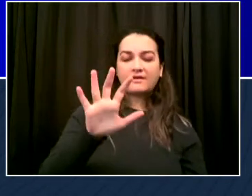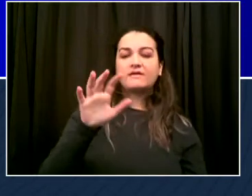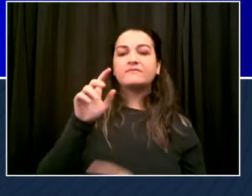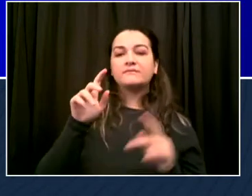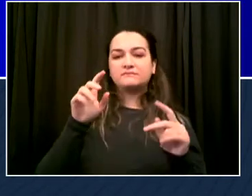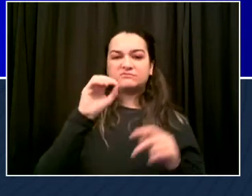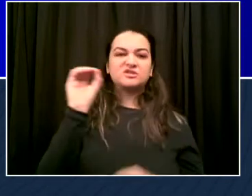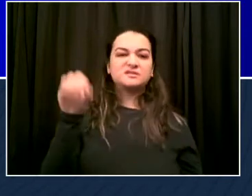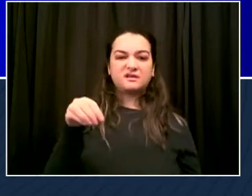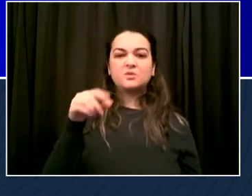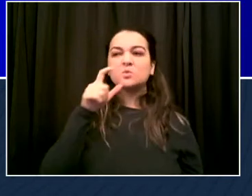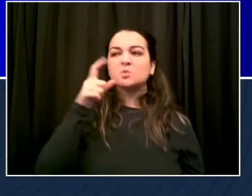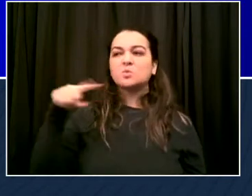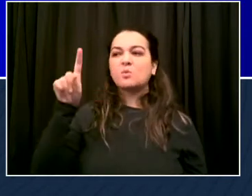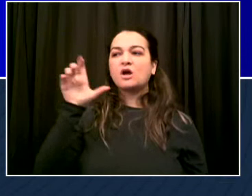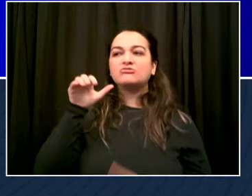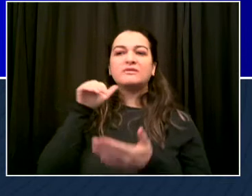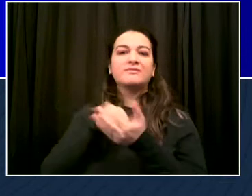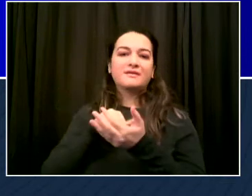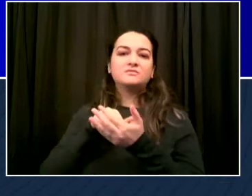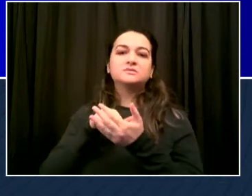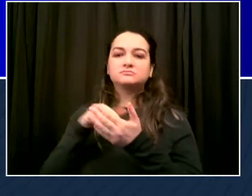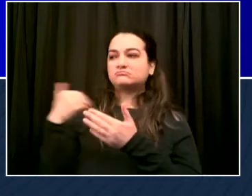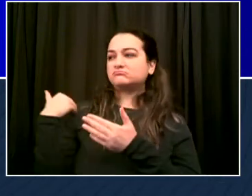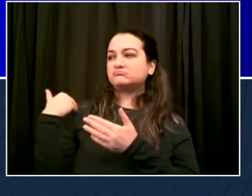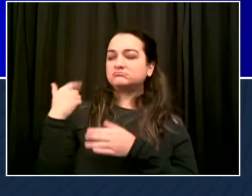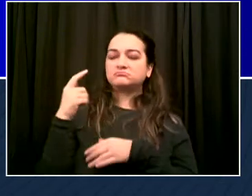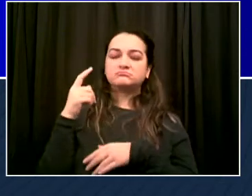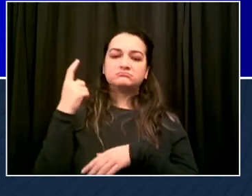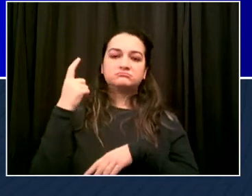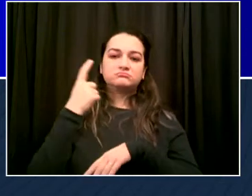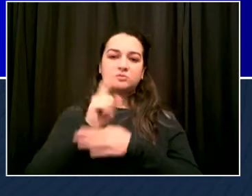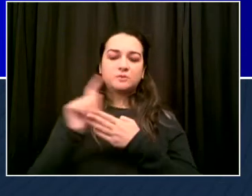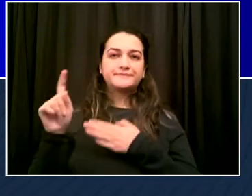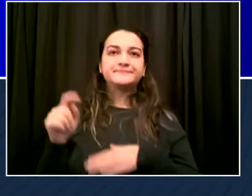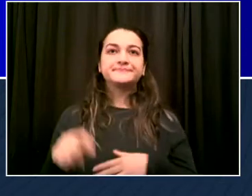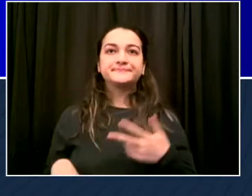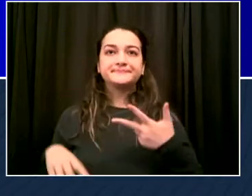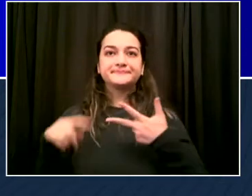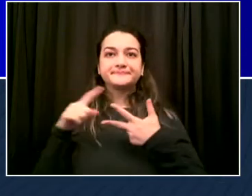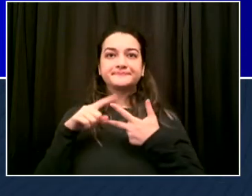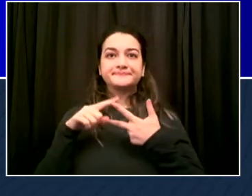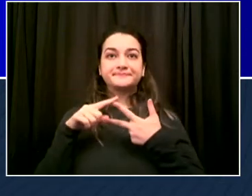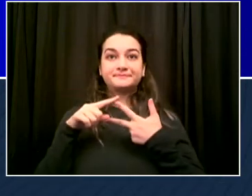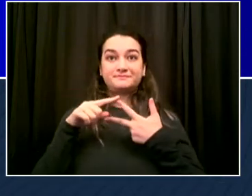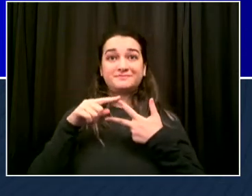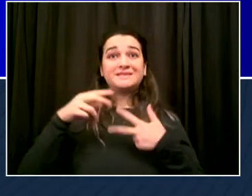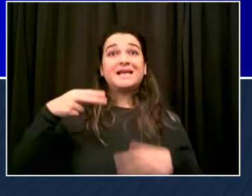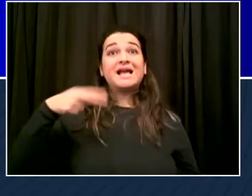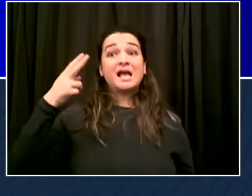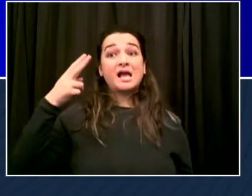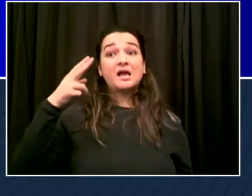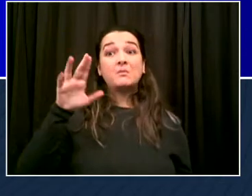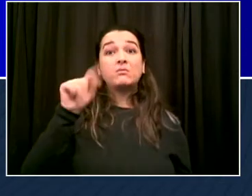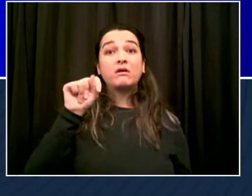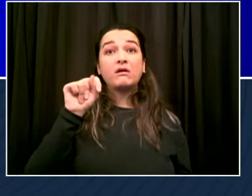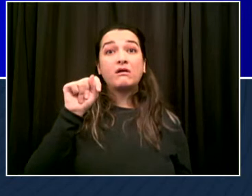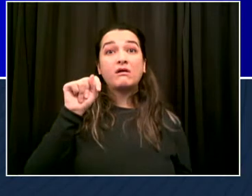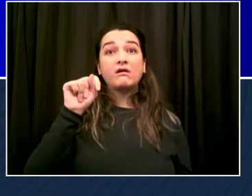THIS VERY REAL CHALLENGE NEW YORK CITY SHOPITALS ARE